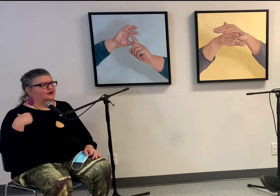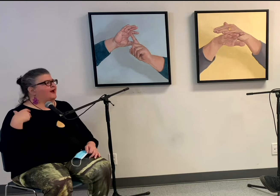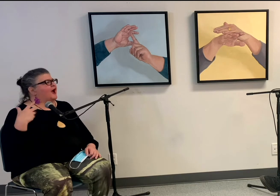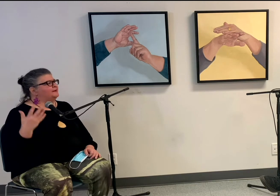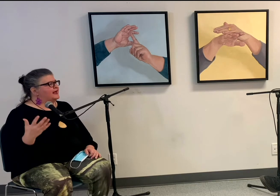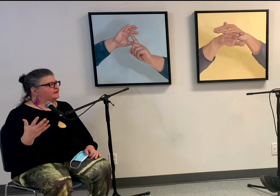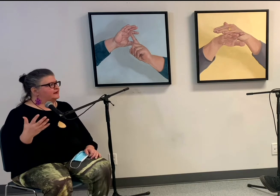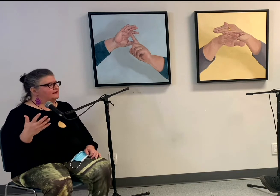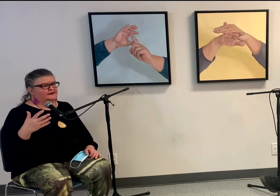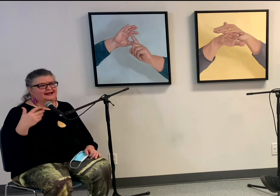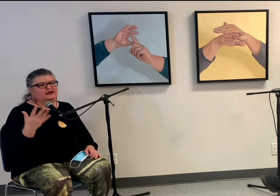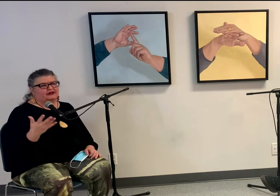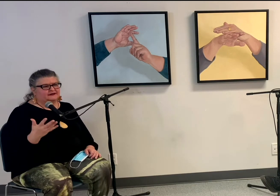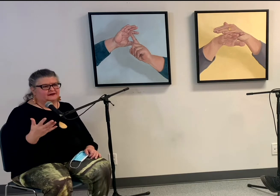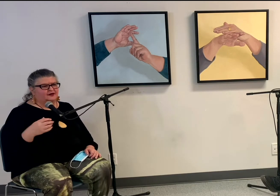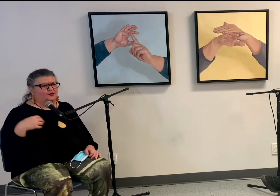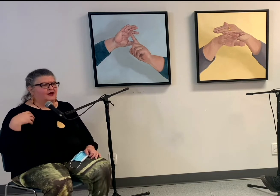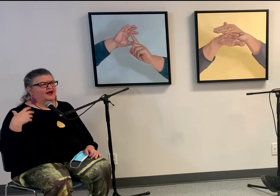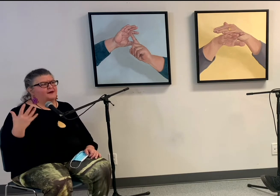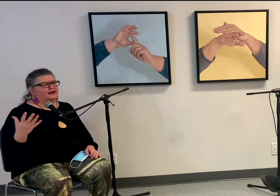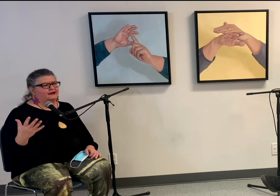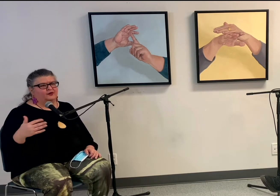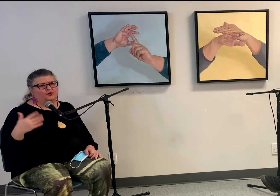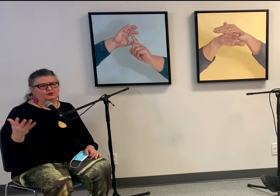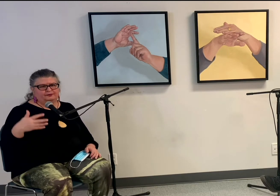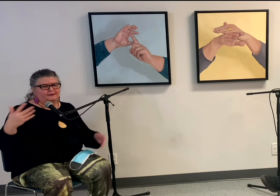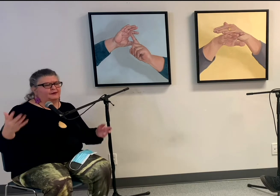We are accommodating the we are accommodating the people